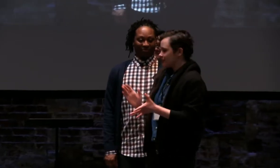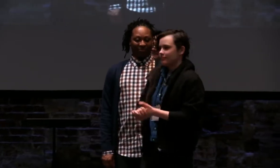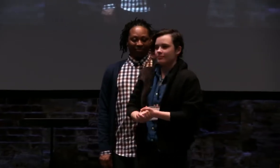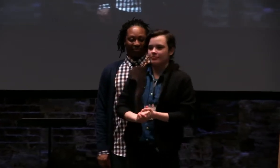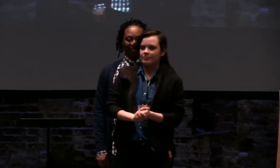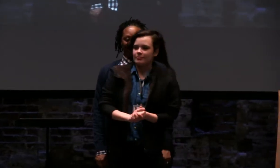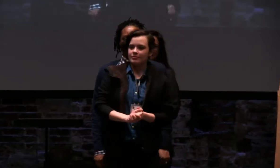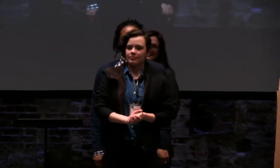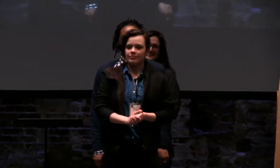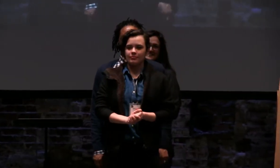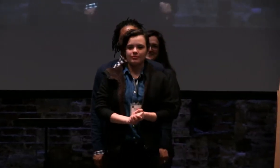[Male Interpreter 2] Now we are going to demonstrate.